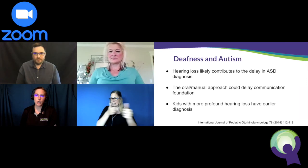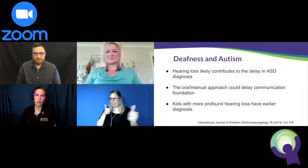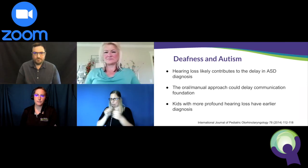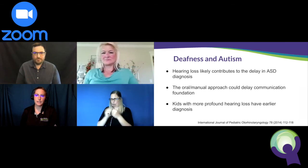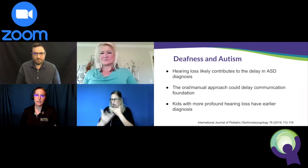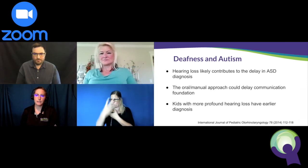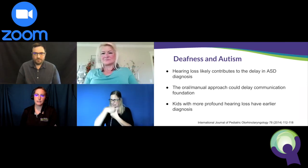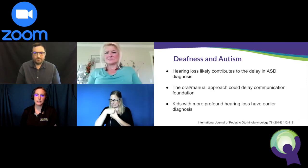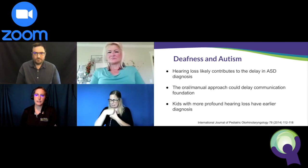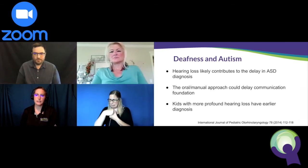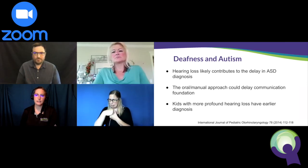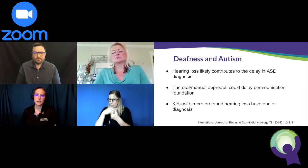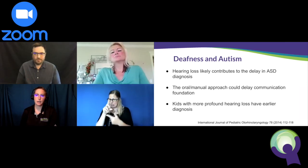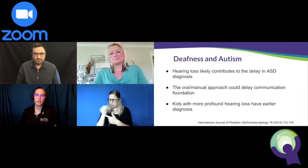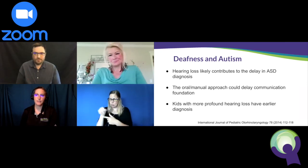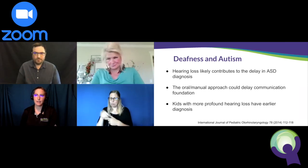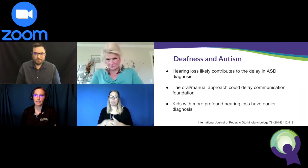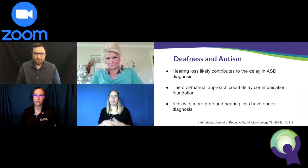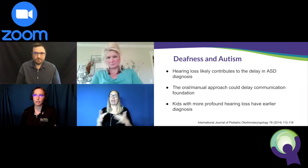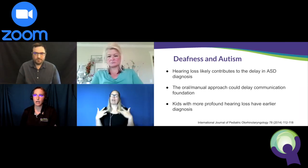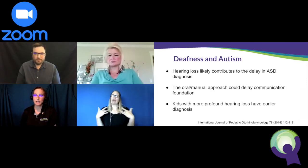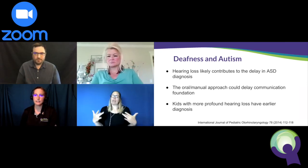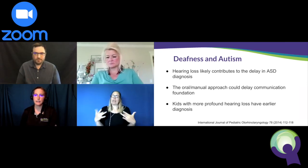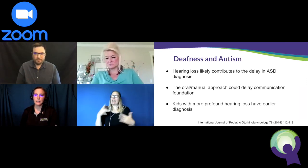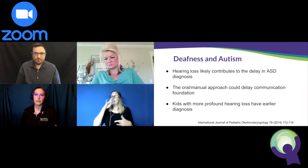often kids...if they have a hearing loss,